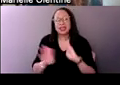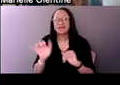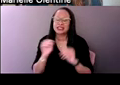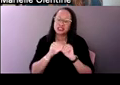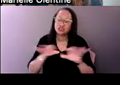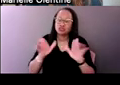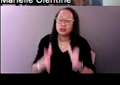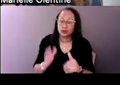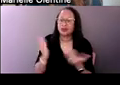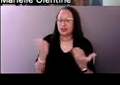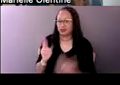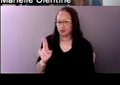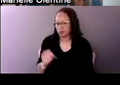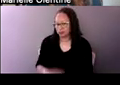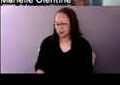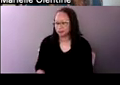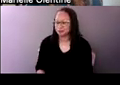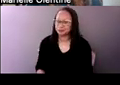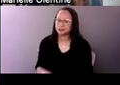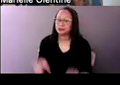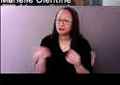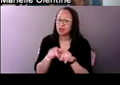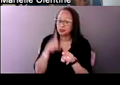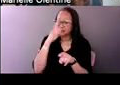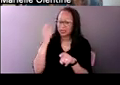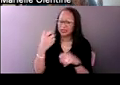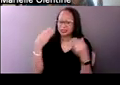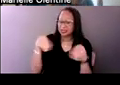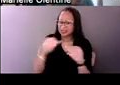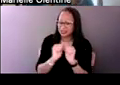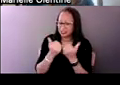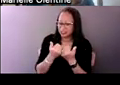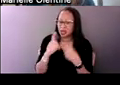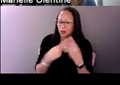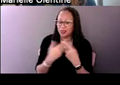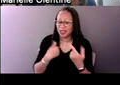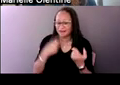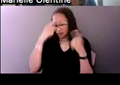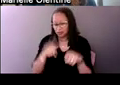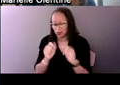who just do festivals, submissions and distributions,